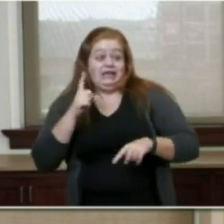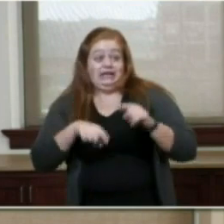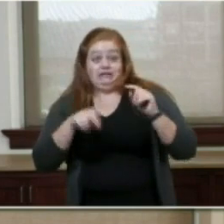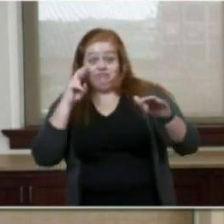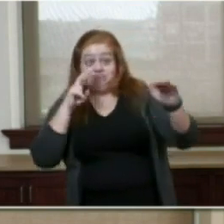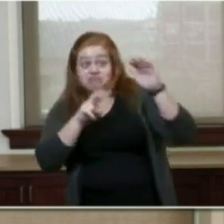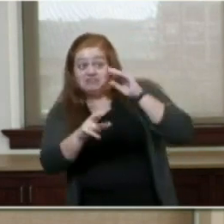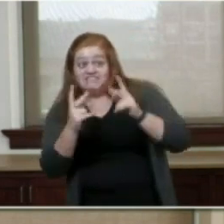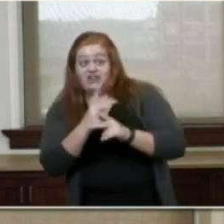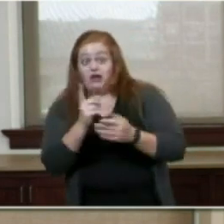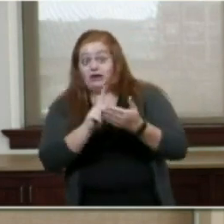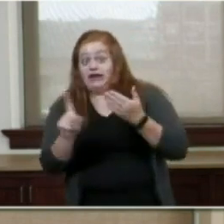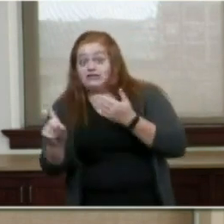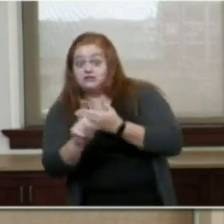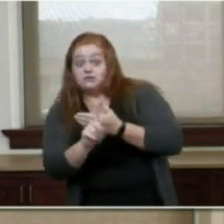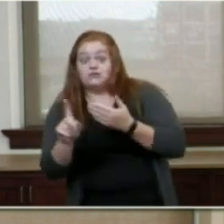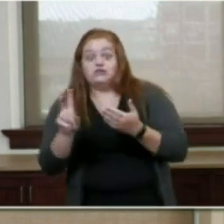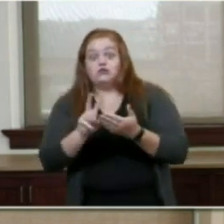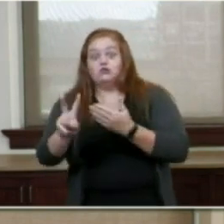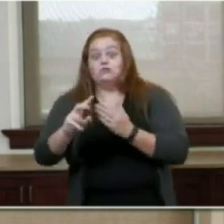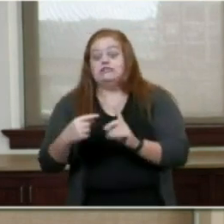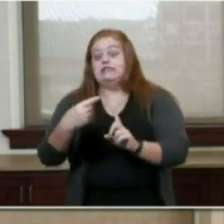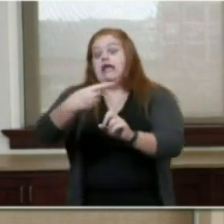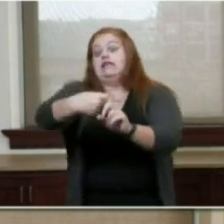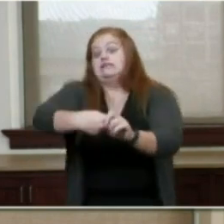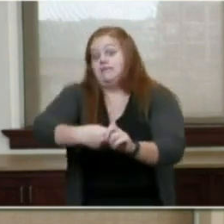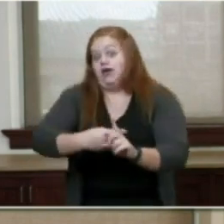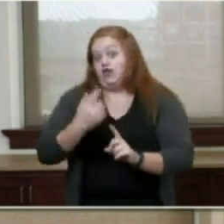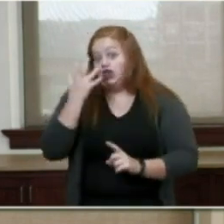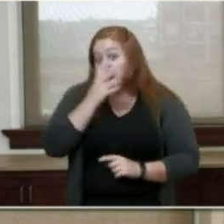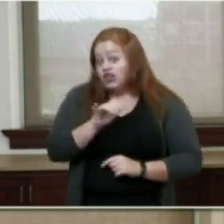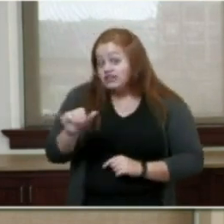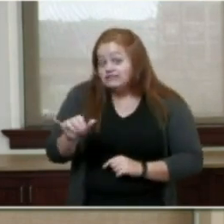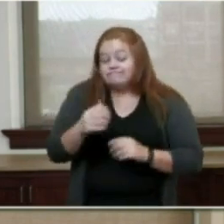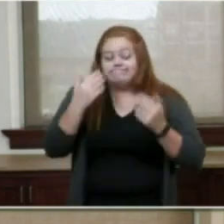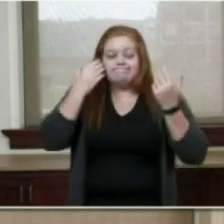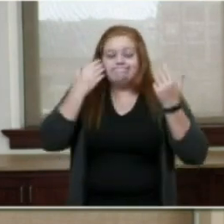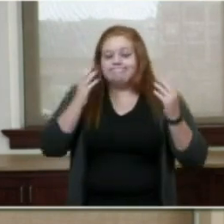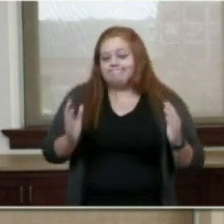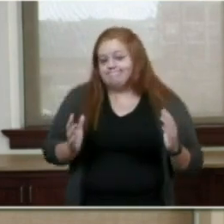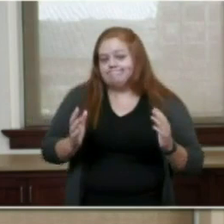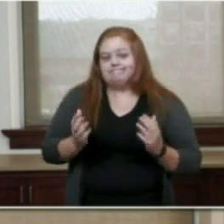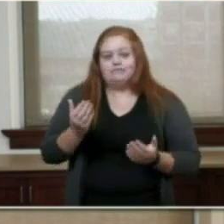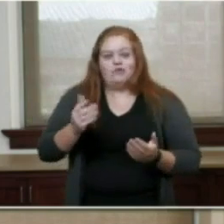next week or the week after the month after that. Well will entail it really be based on the data.